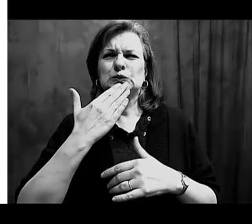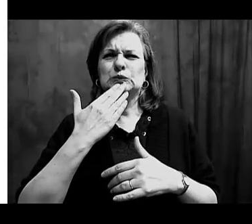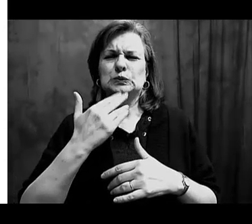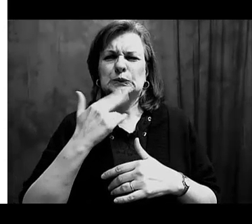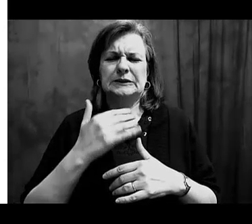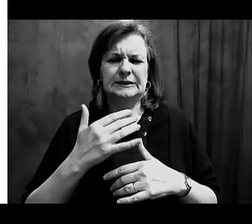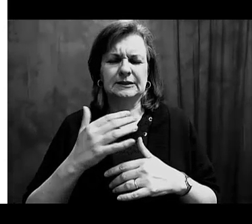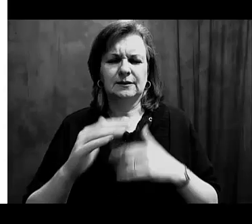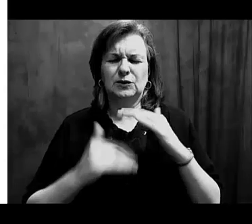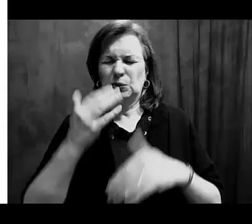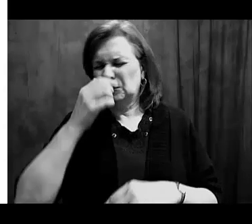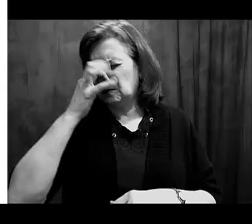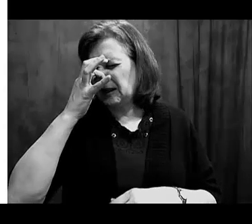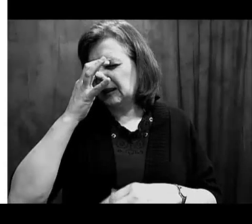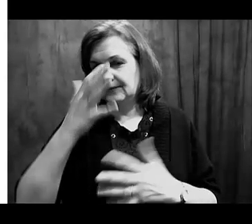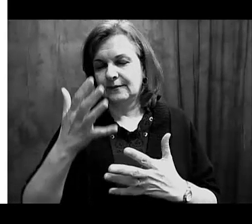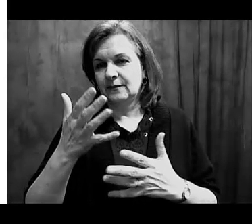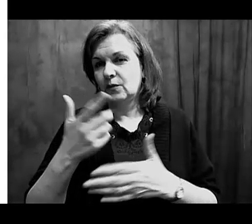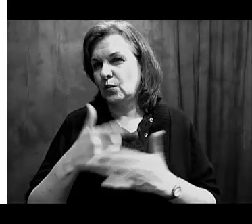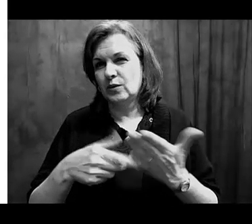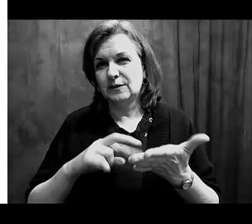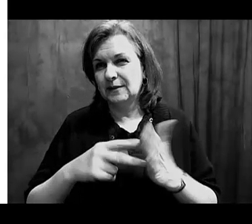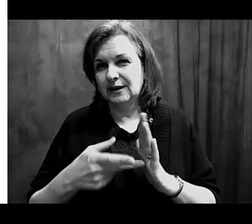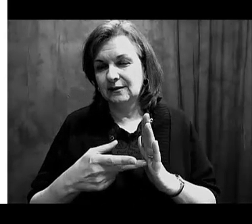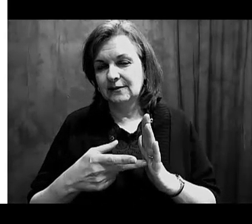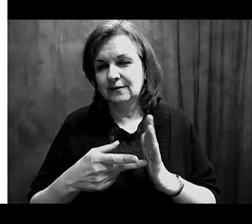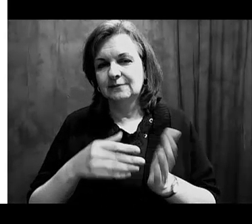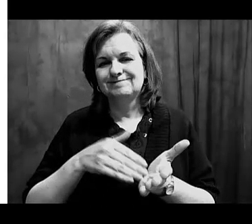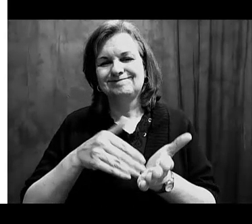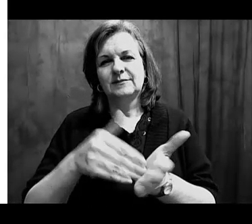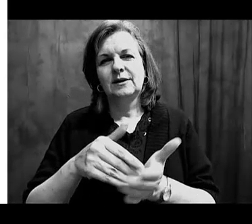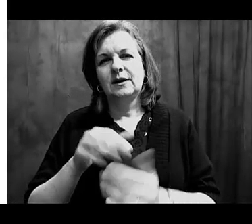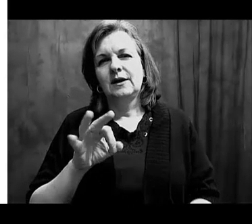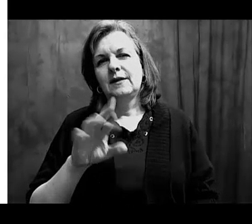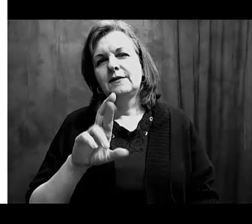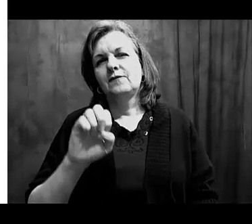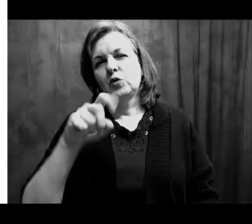too smelly -- is all about frequency of action potentials